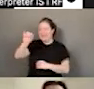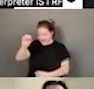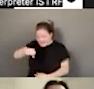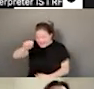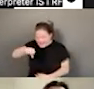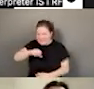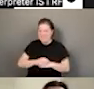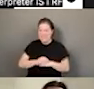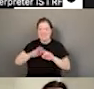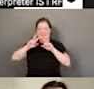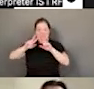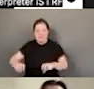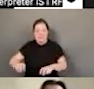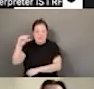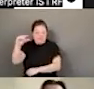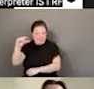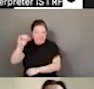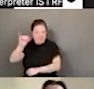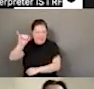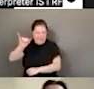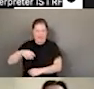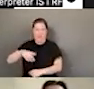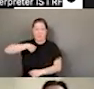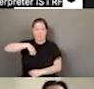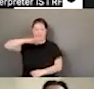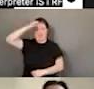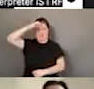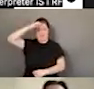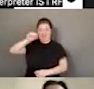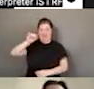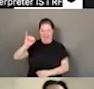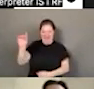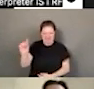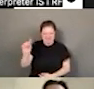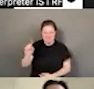We are not AI specialists but we have been working together with AI specialists both